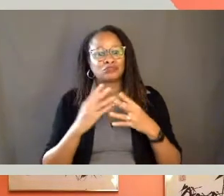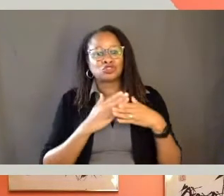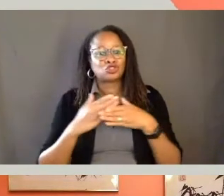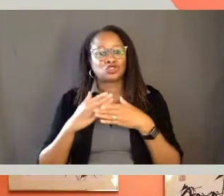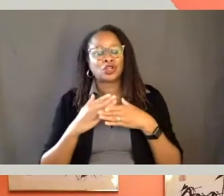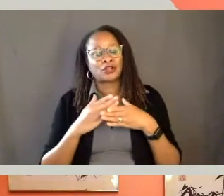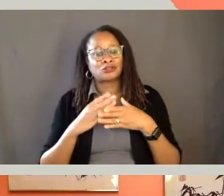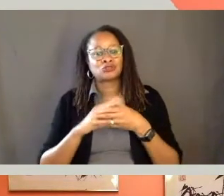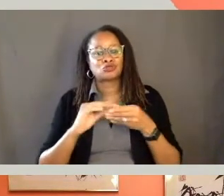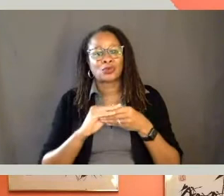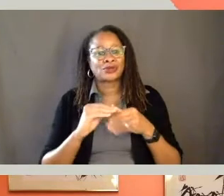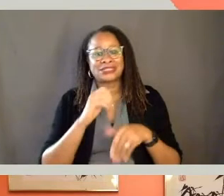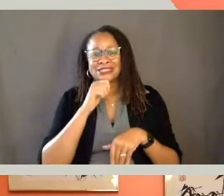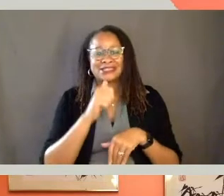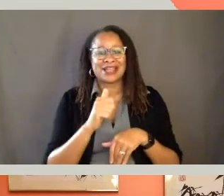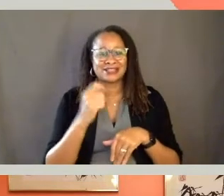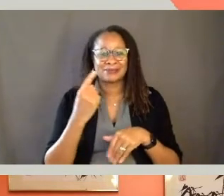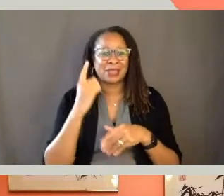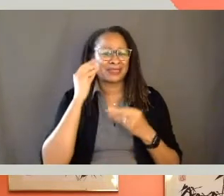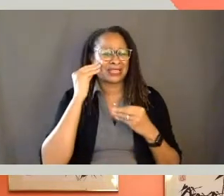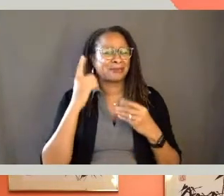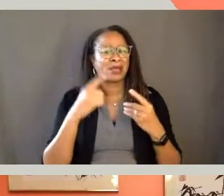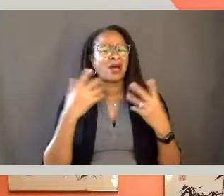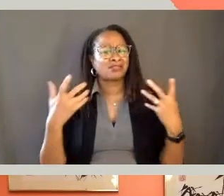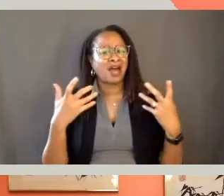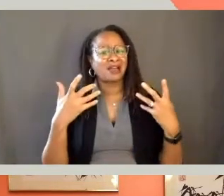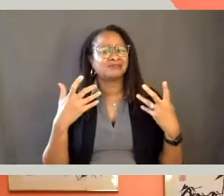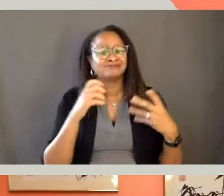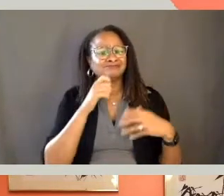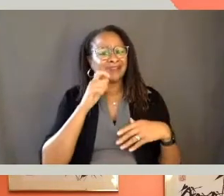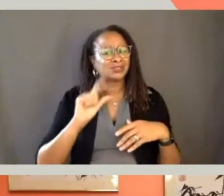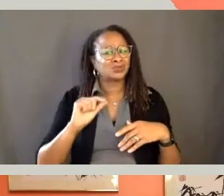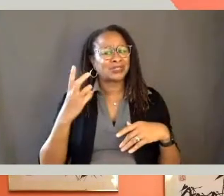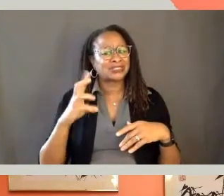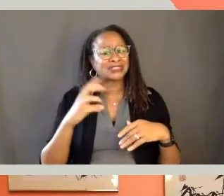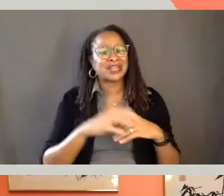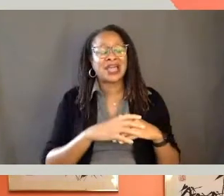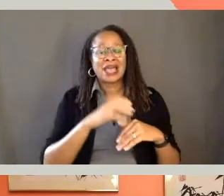something I was thinking about very much. And weren't frankly didn't seem to be as big of a